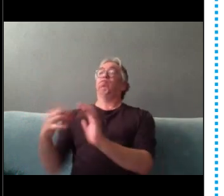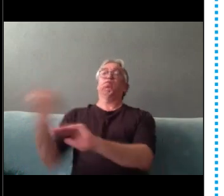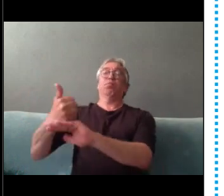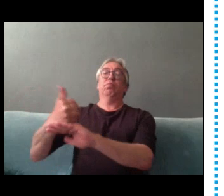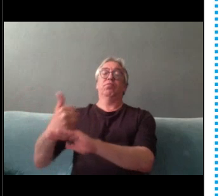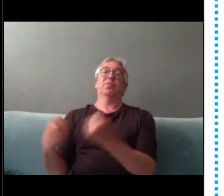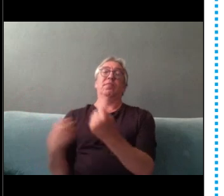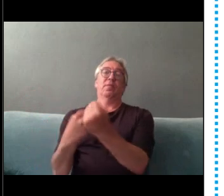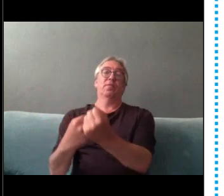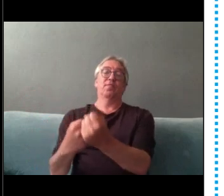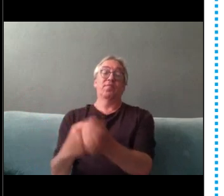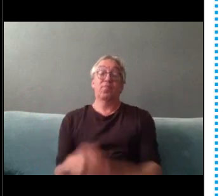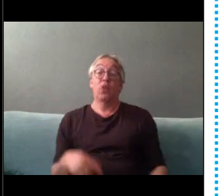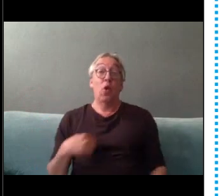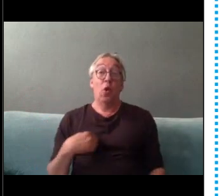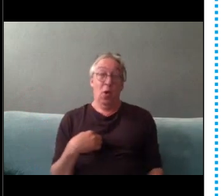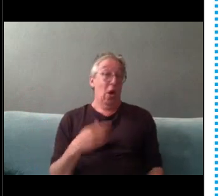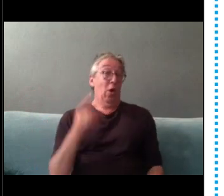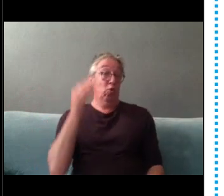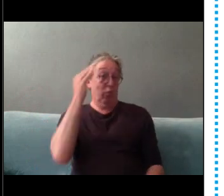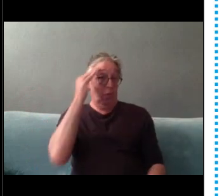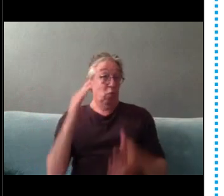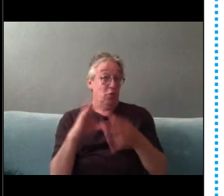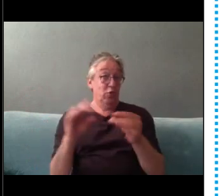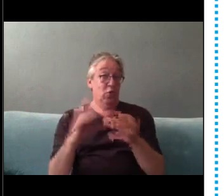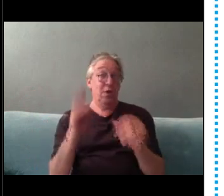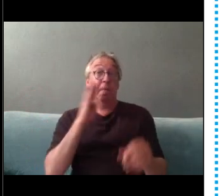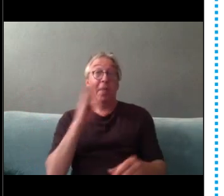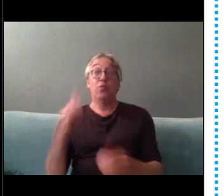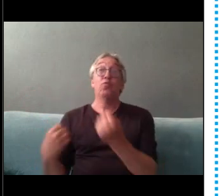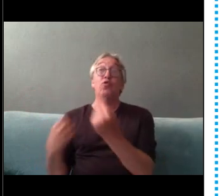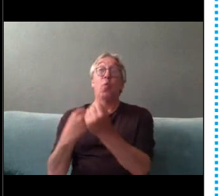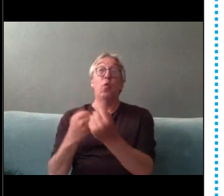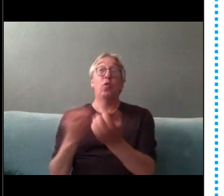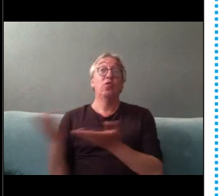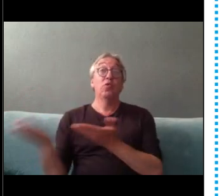when this happened and the Commission should add this in the recommendations